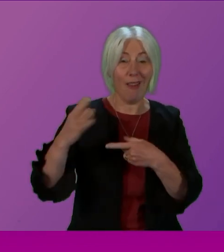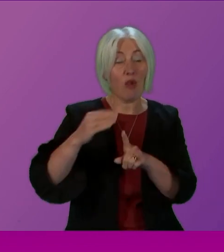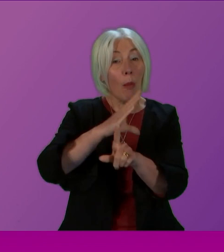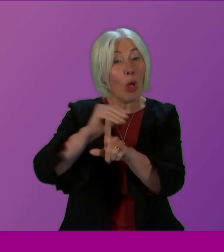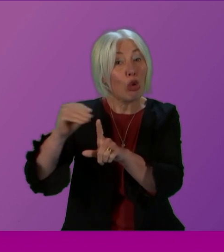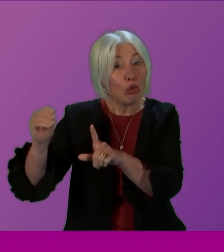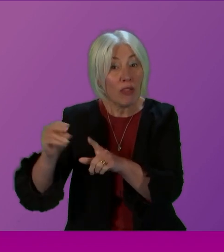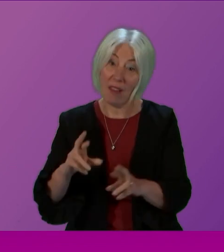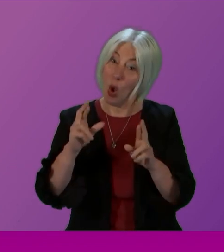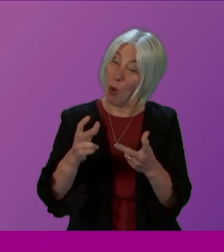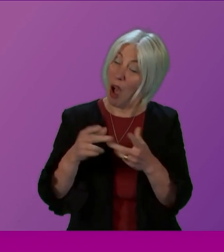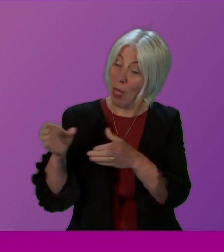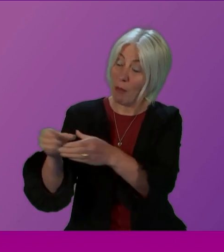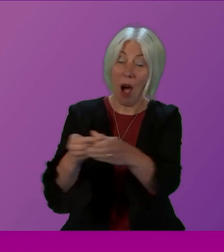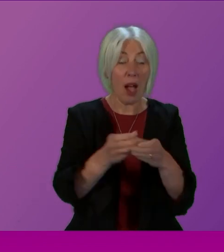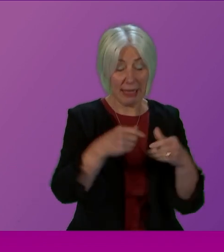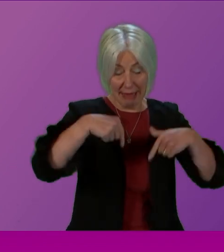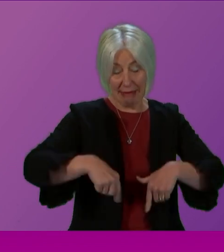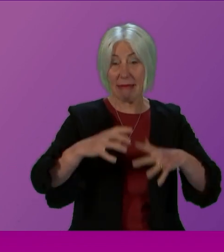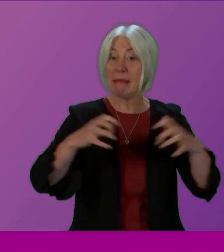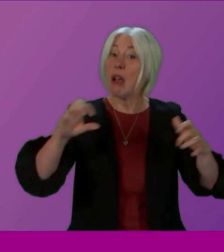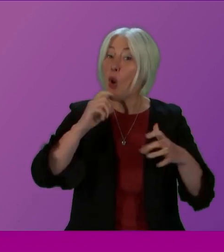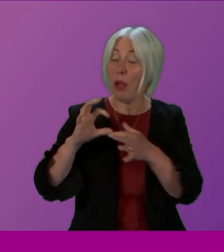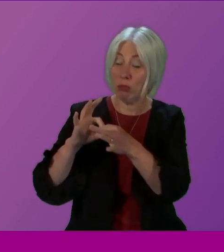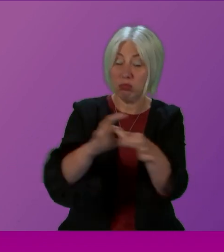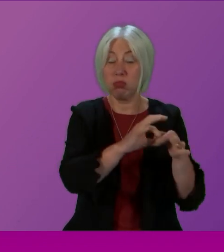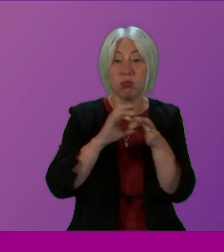I hope that other parties across the chamber will work with the Government to make sure